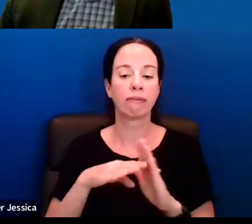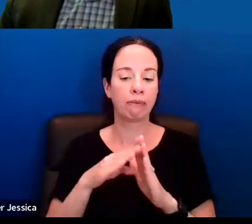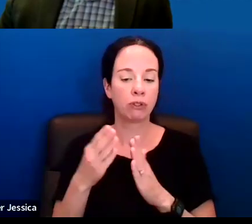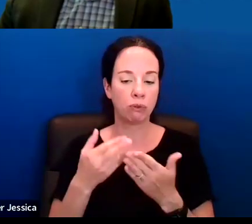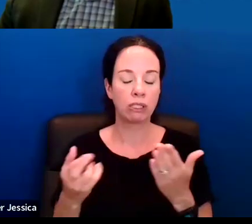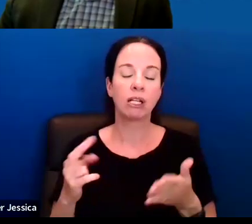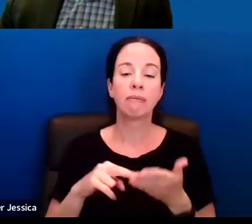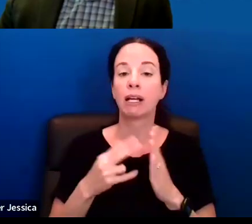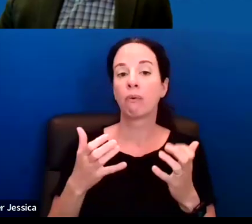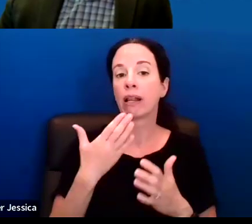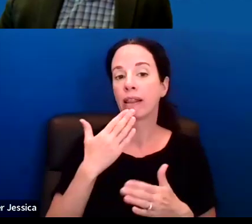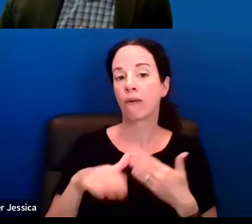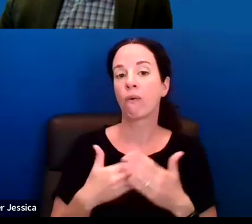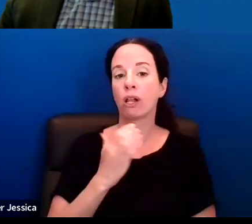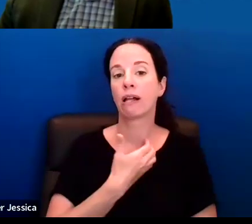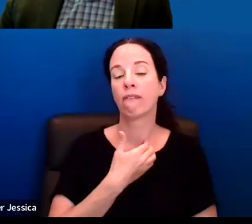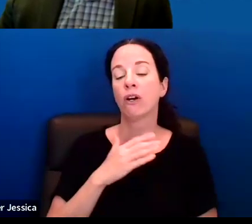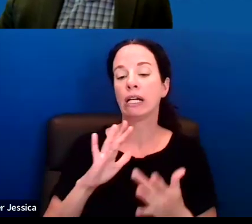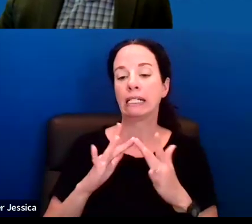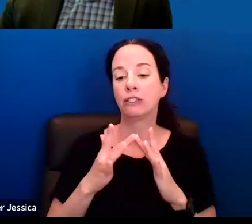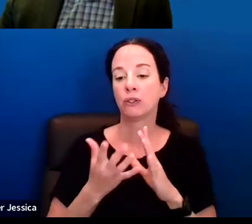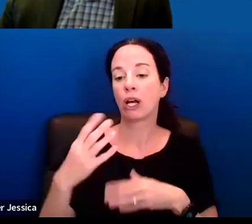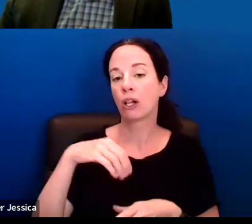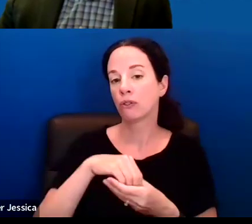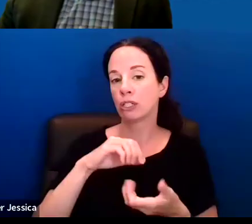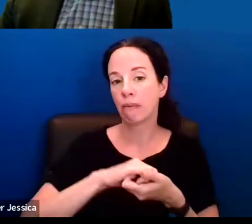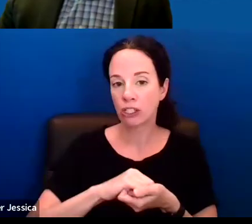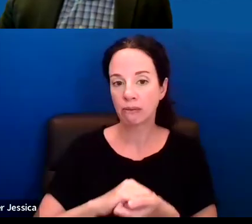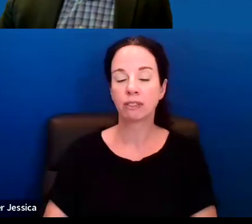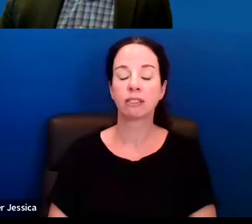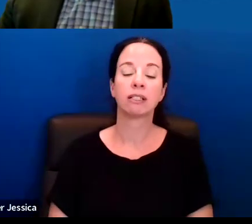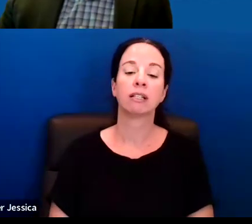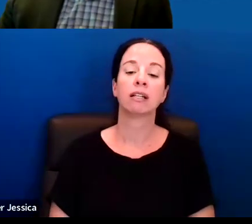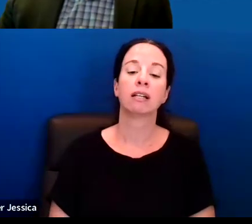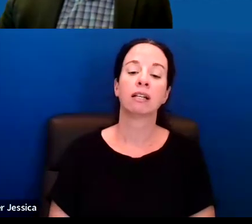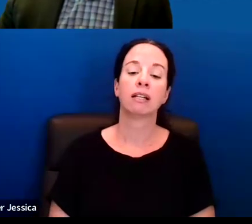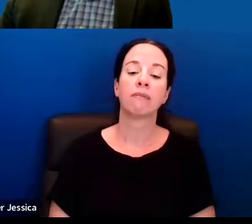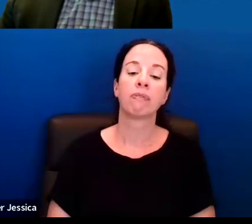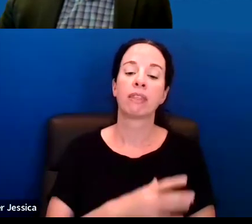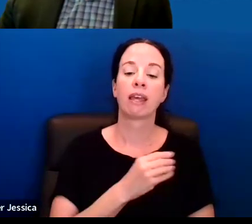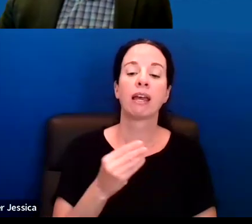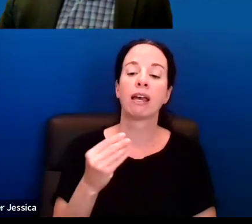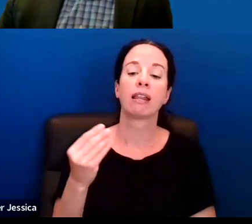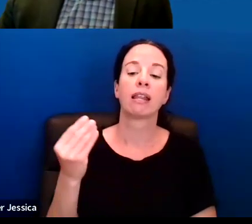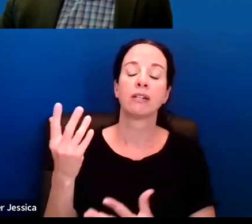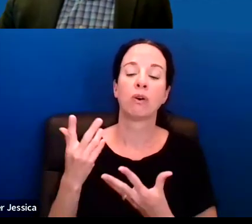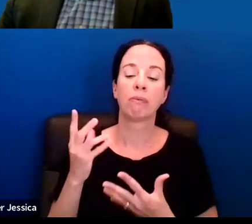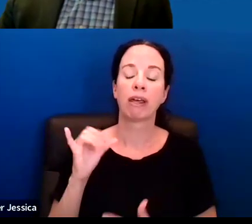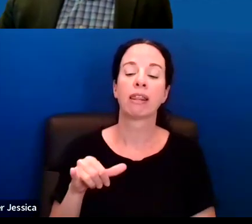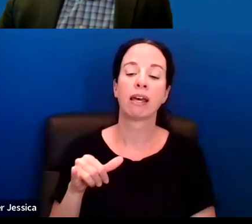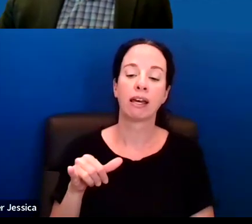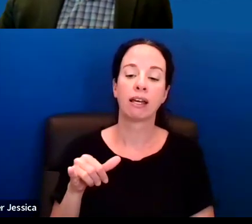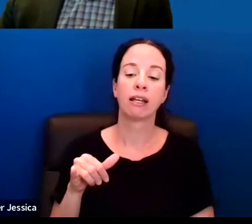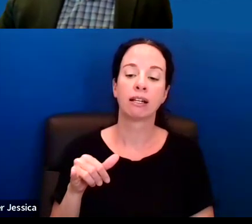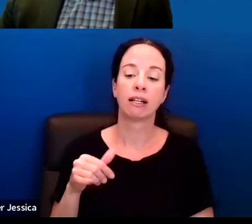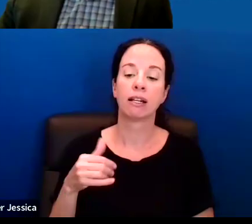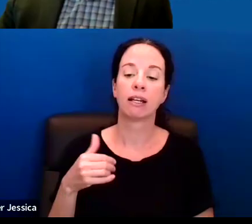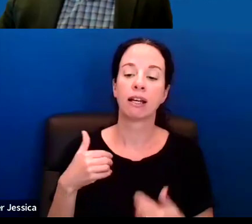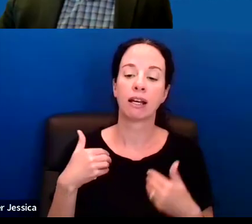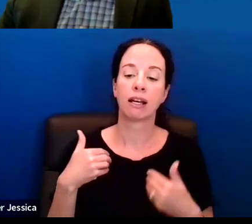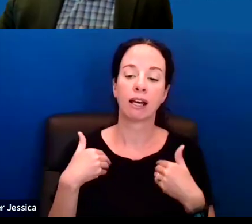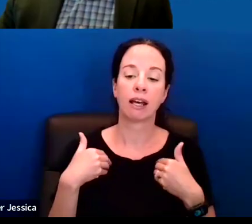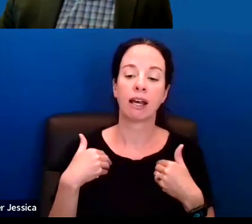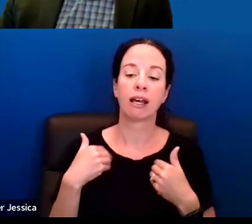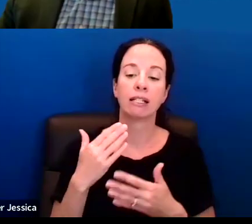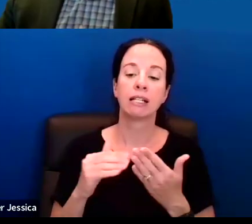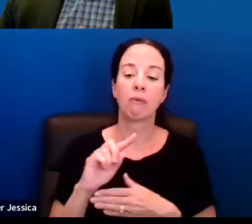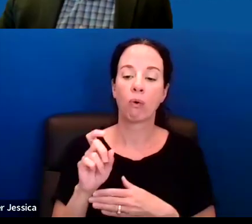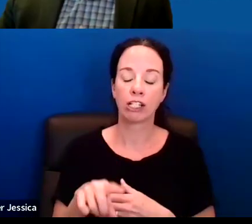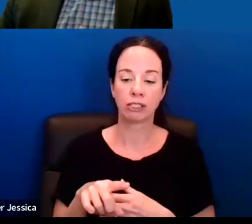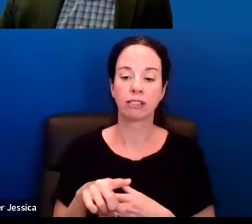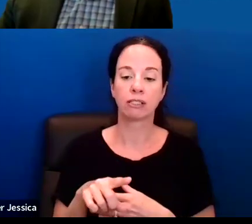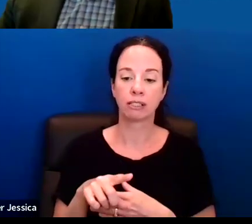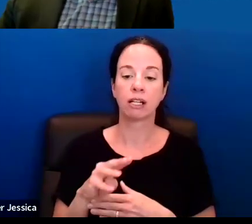thank all of our digital inclusion partnerships. I'm being told that there were questions, Mark,